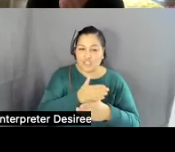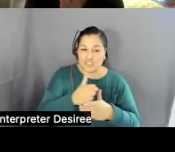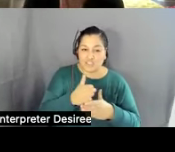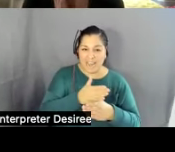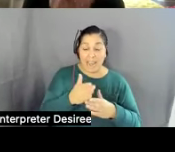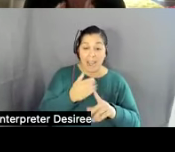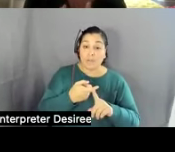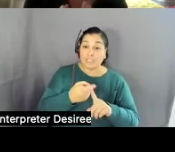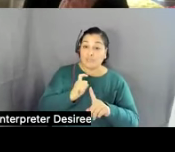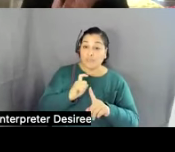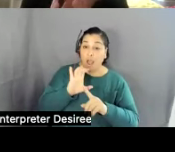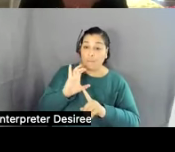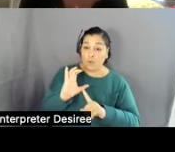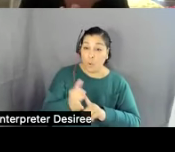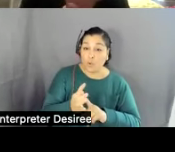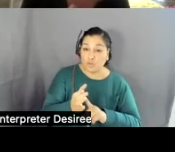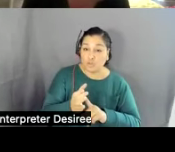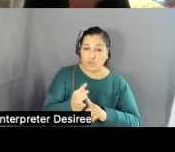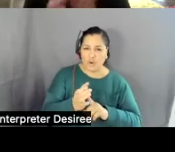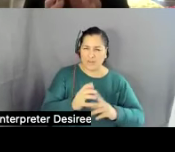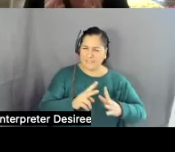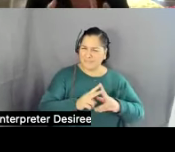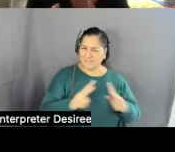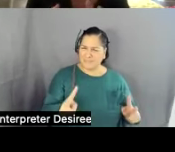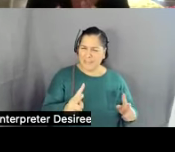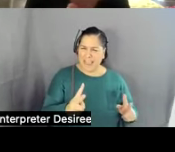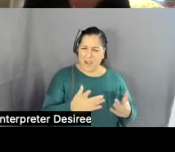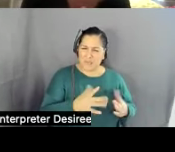It's primal. It's necessary, and it welcomes.